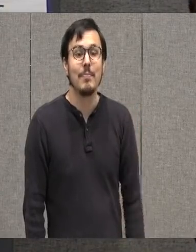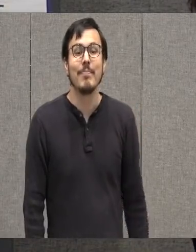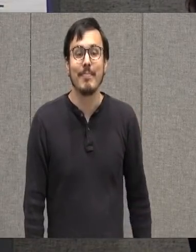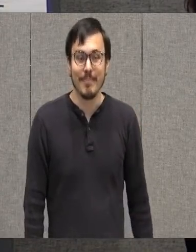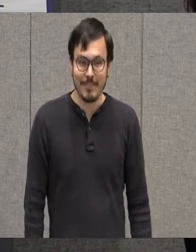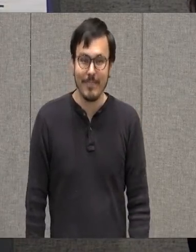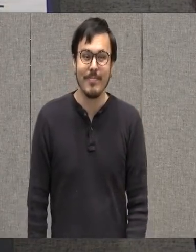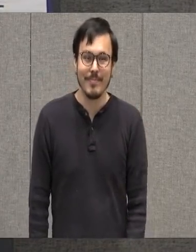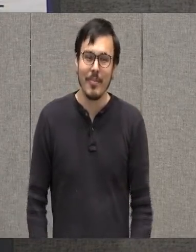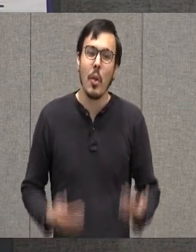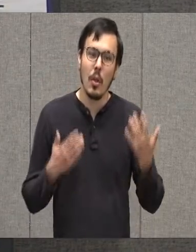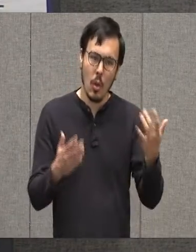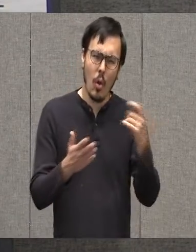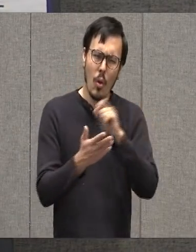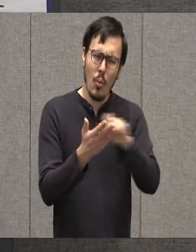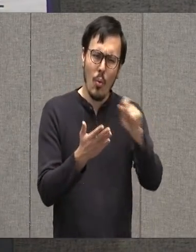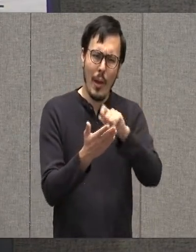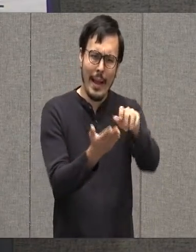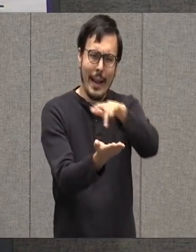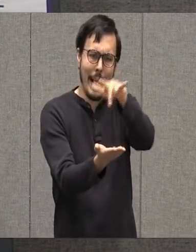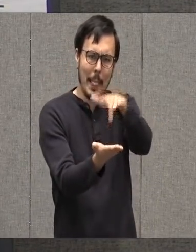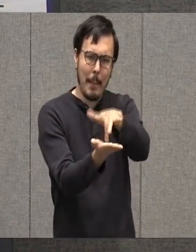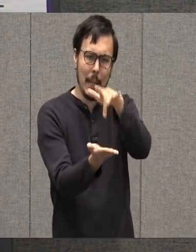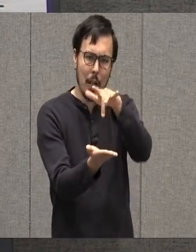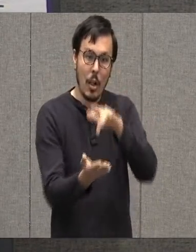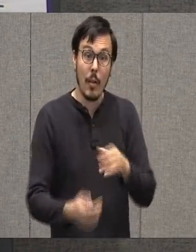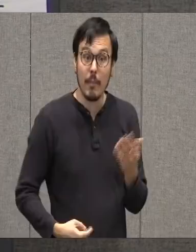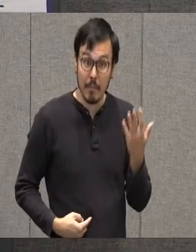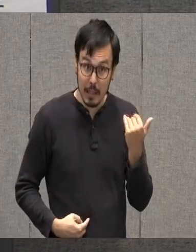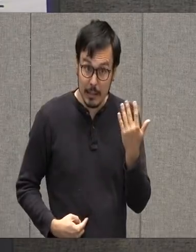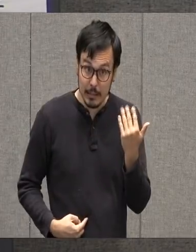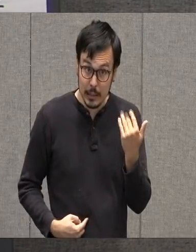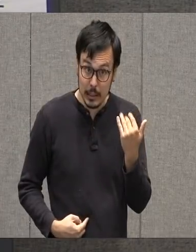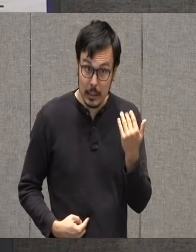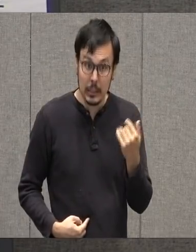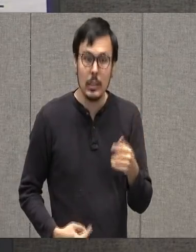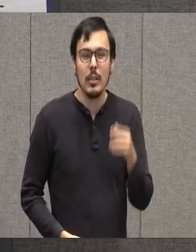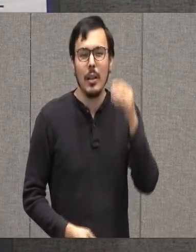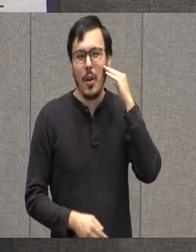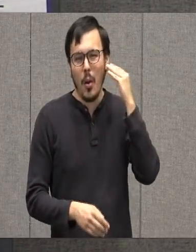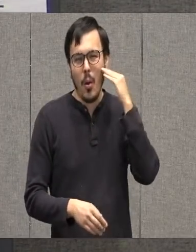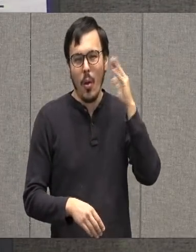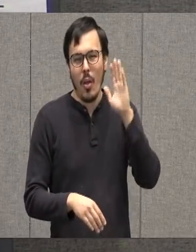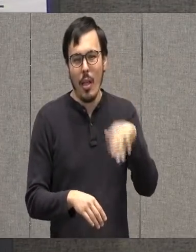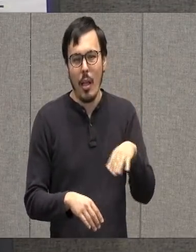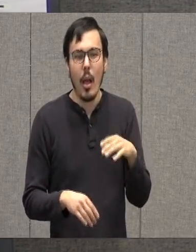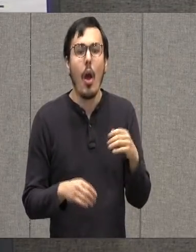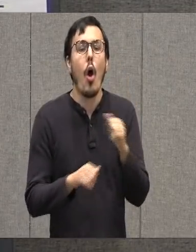Let's write it in the middle. To make a 15, remember that all teen numbers start with one.